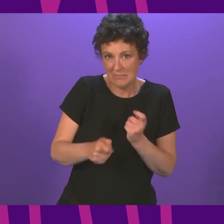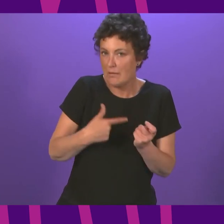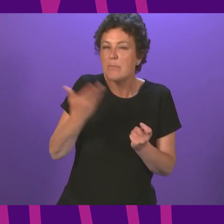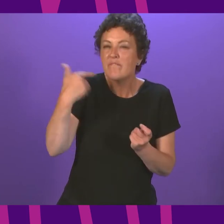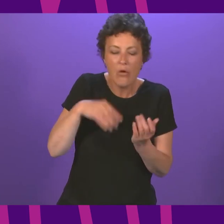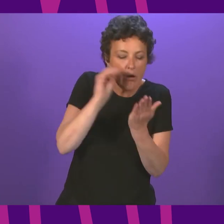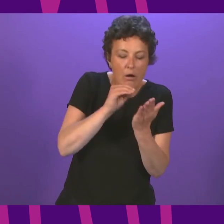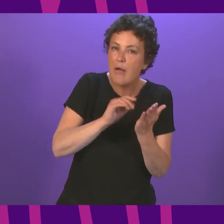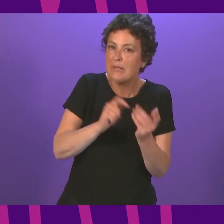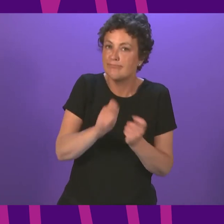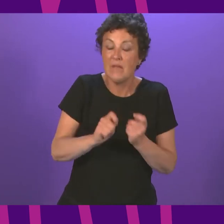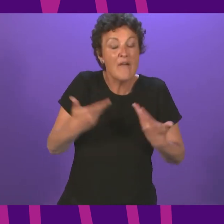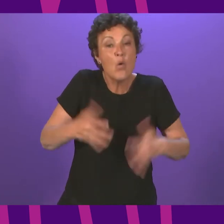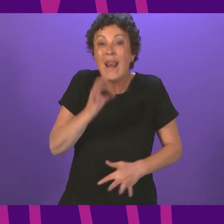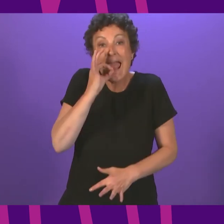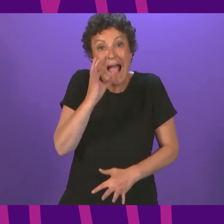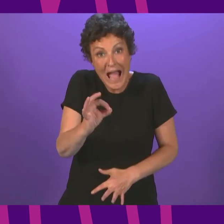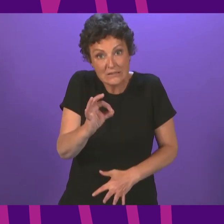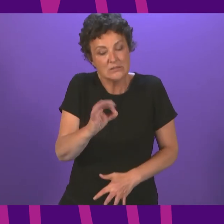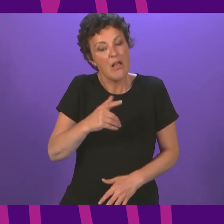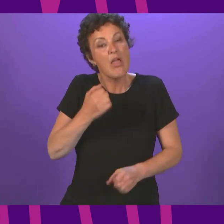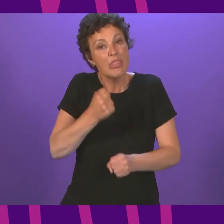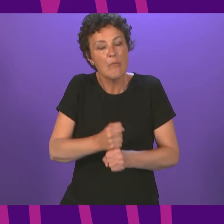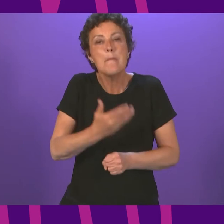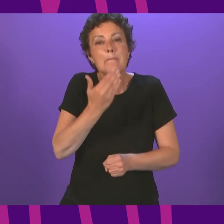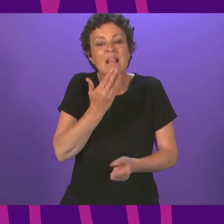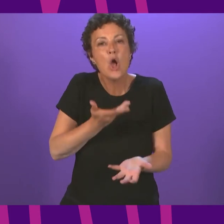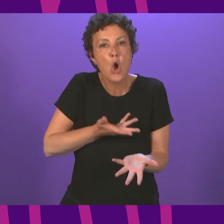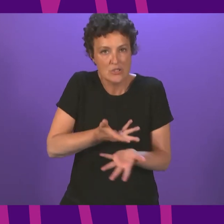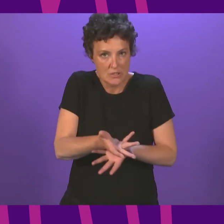I merely propose that the Government be required to consult businesses that receive support